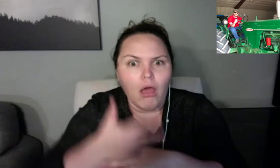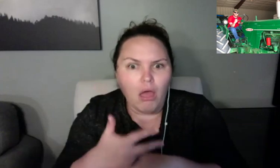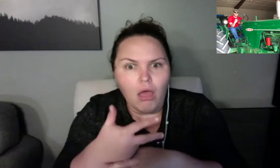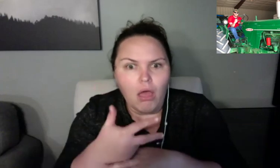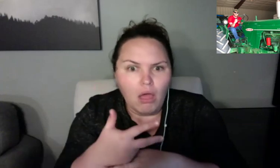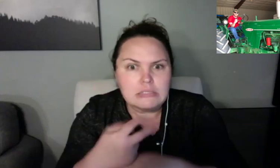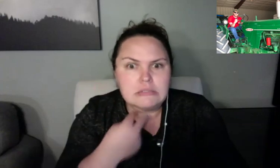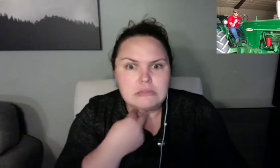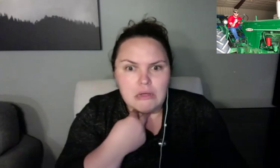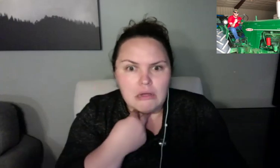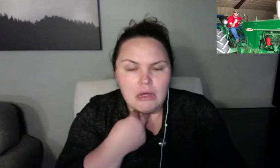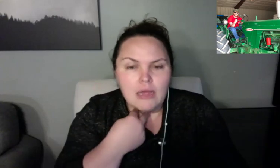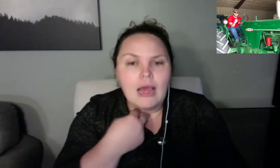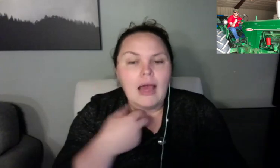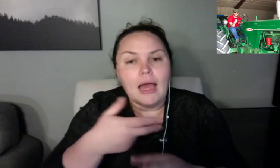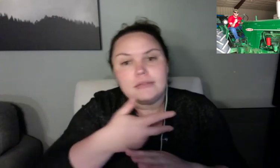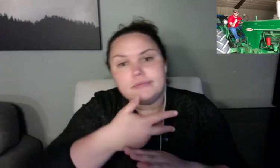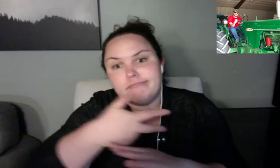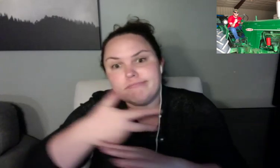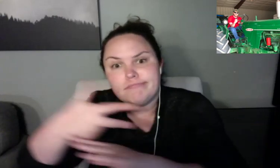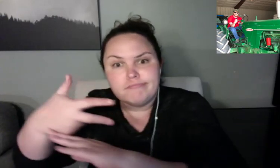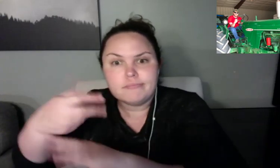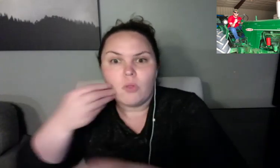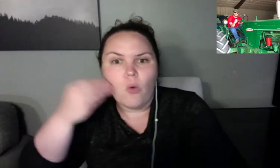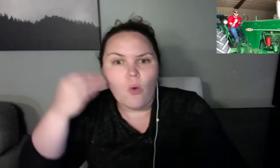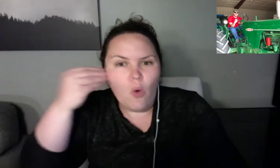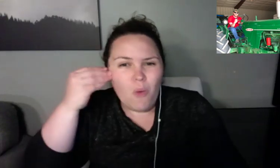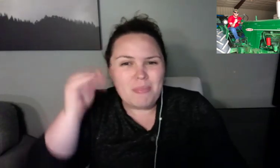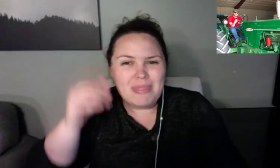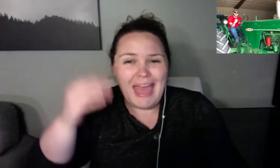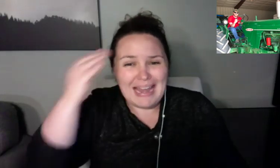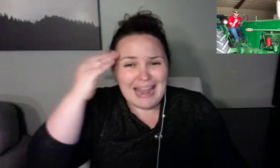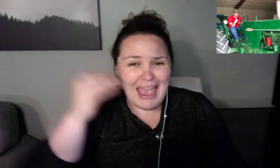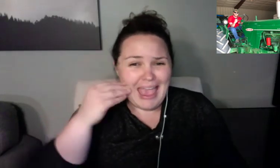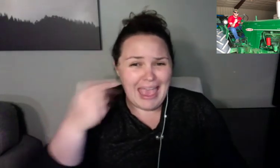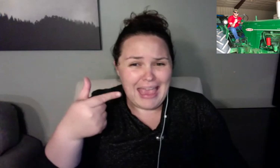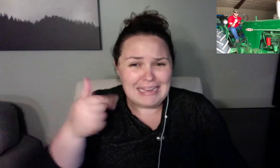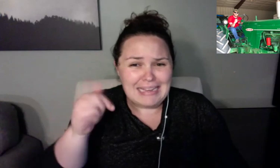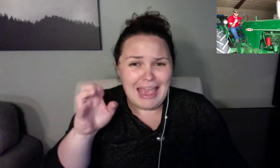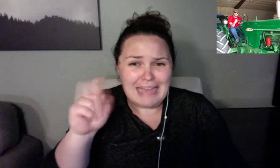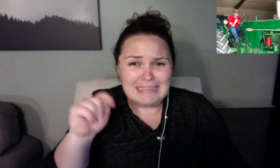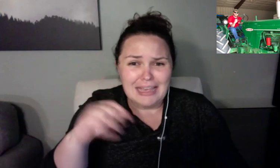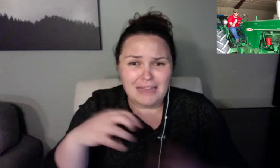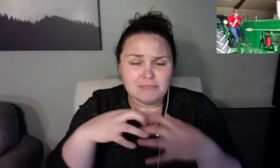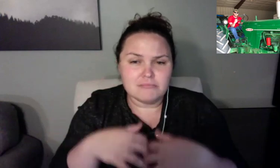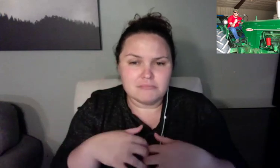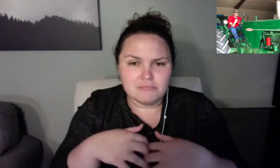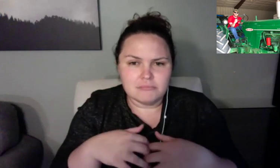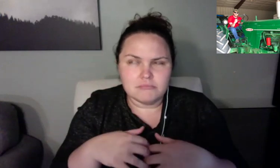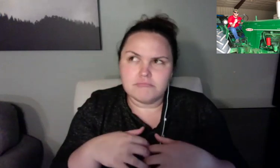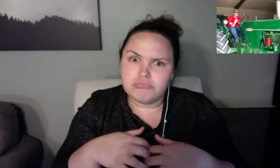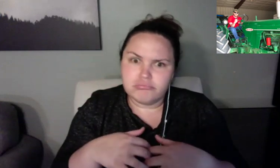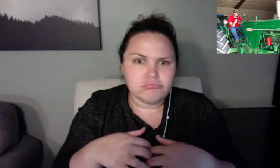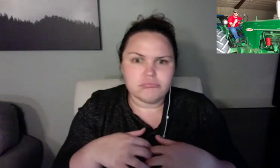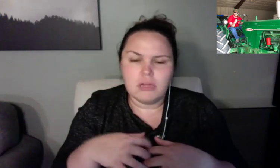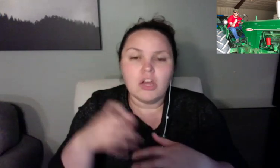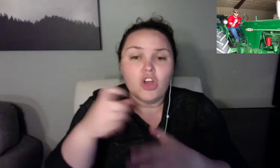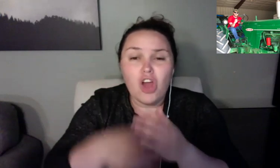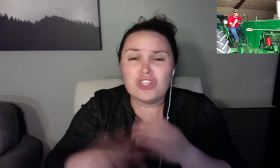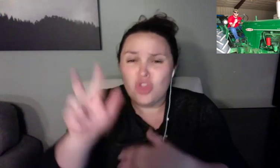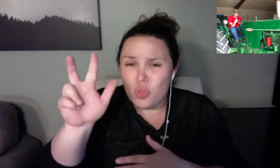to cost about three grand to get it fixed. I said well okay, I got I know a guy up in